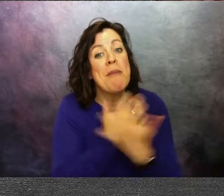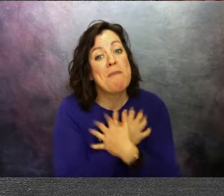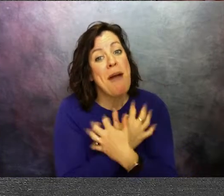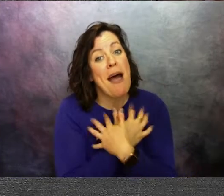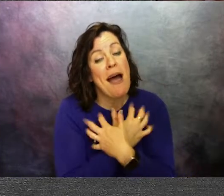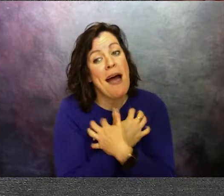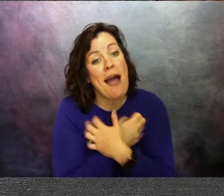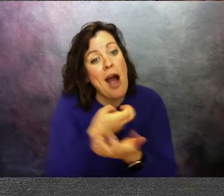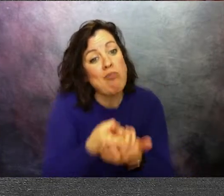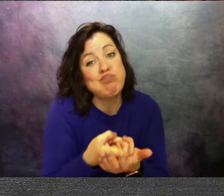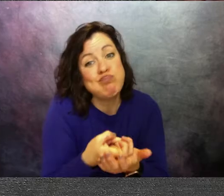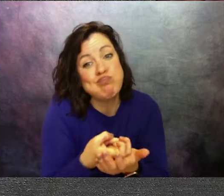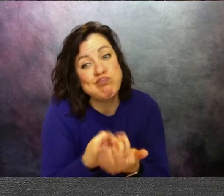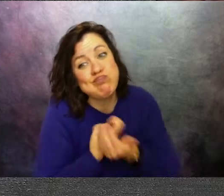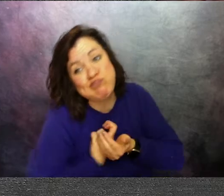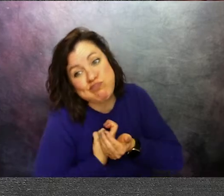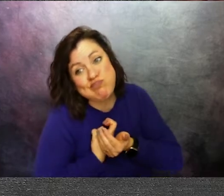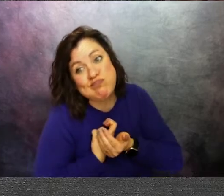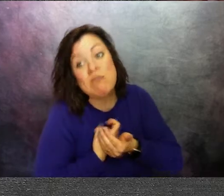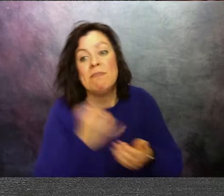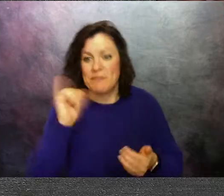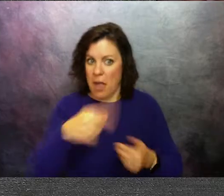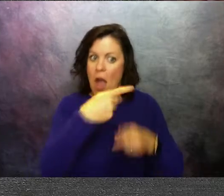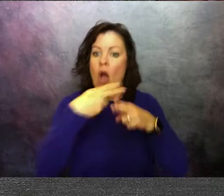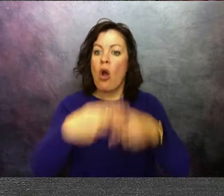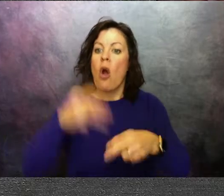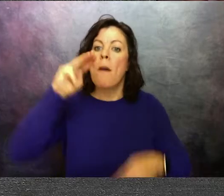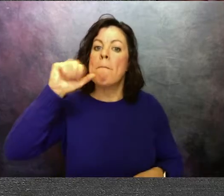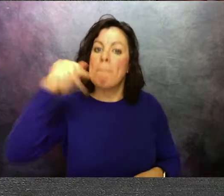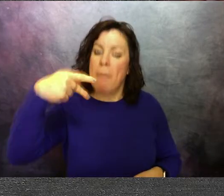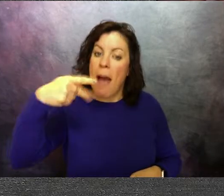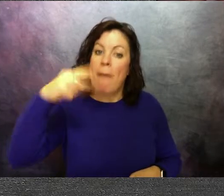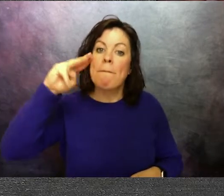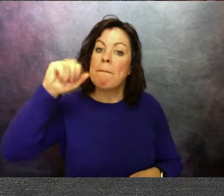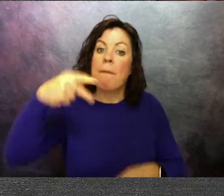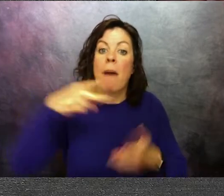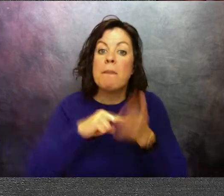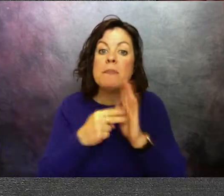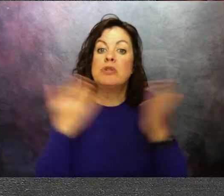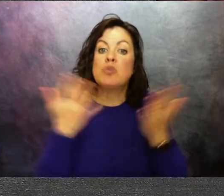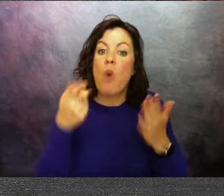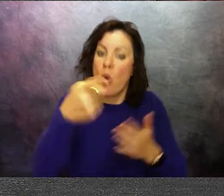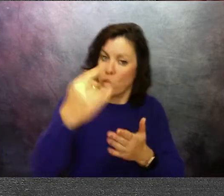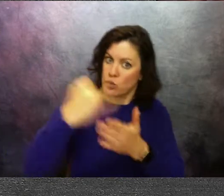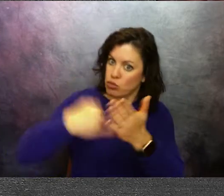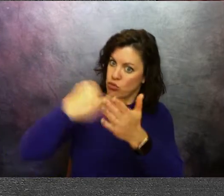She made a map, which is a drawing of a place of her bedroom.